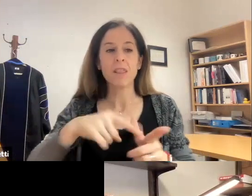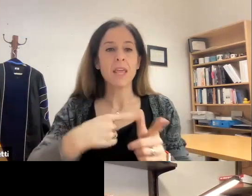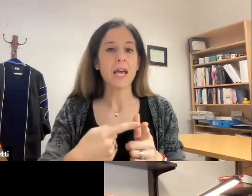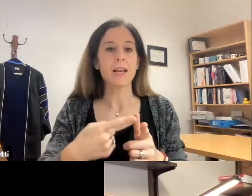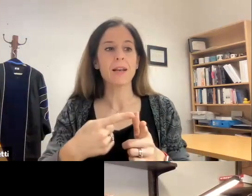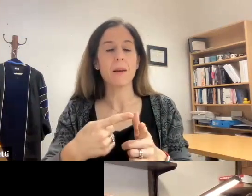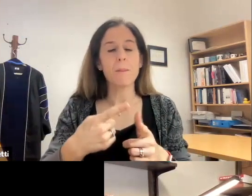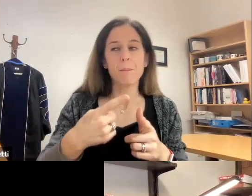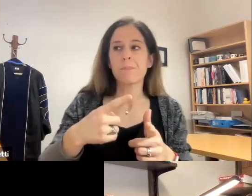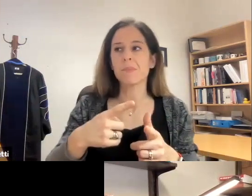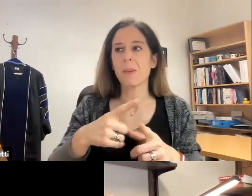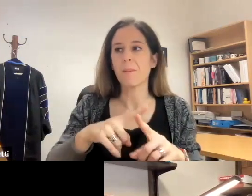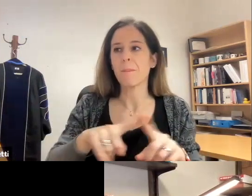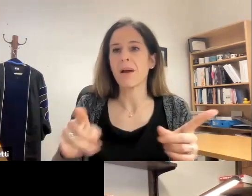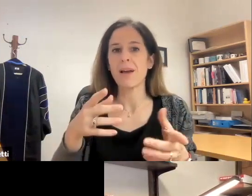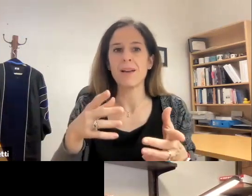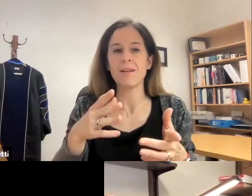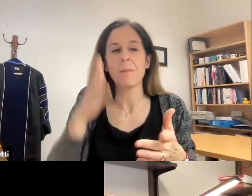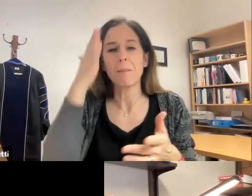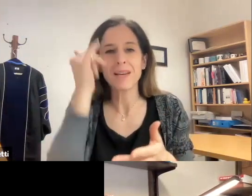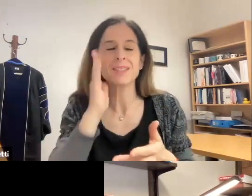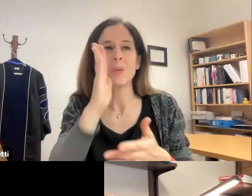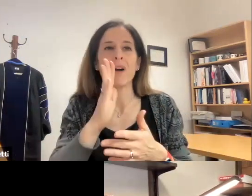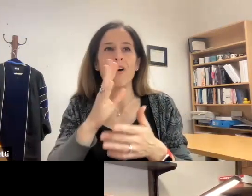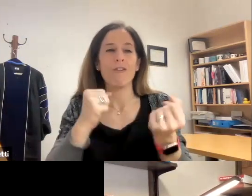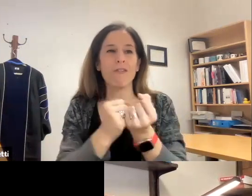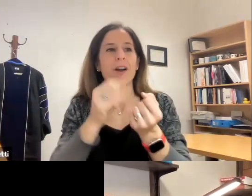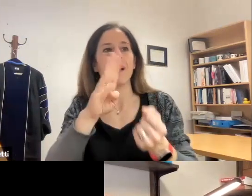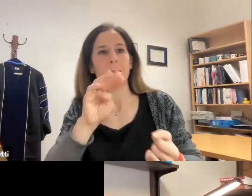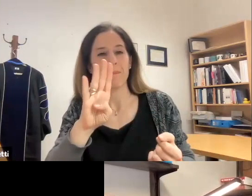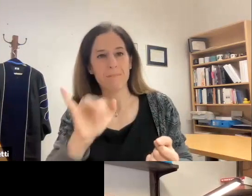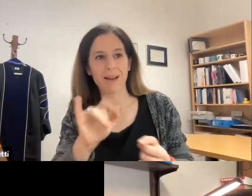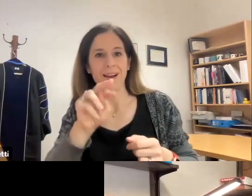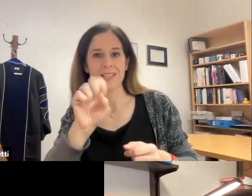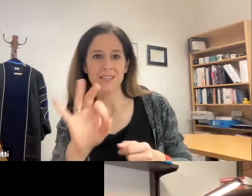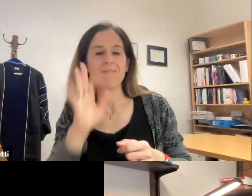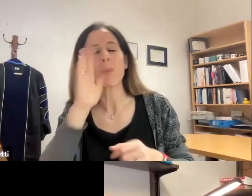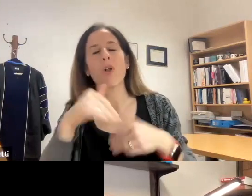of NSF.